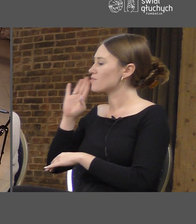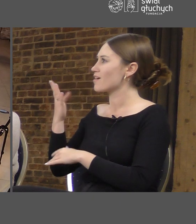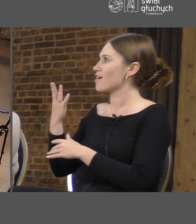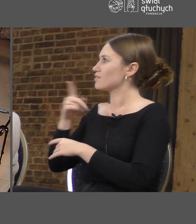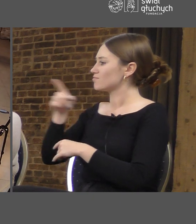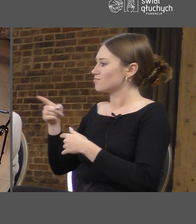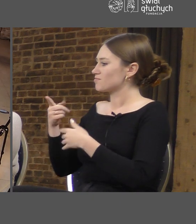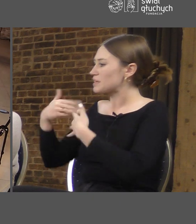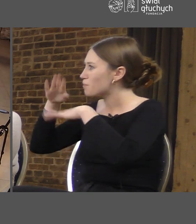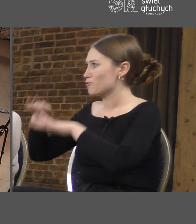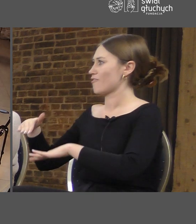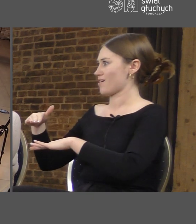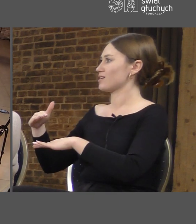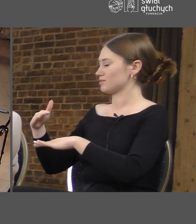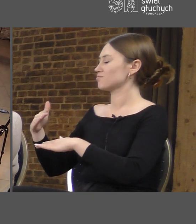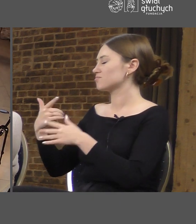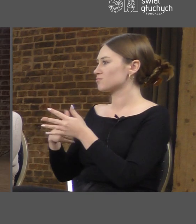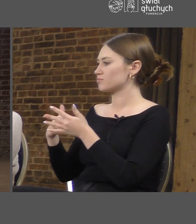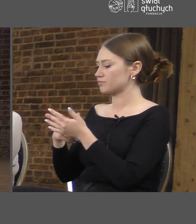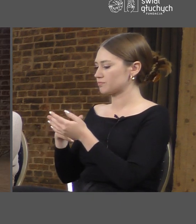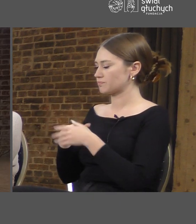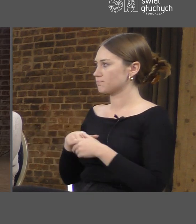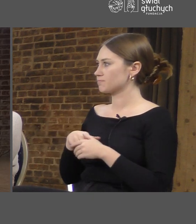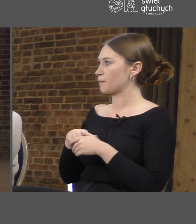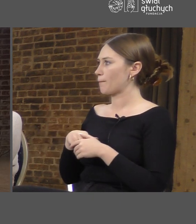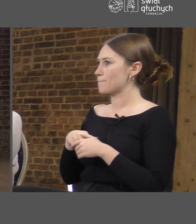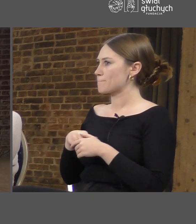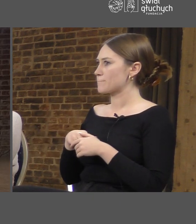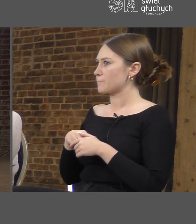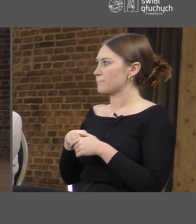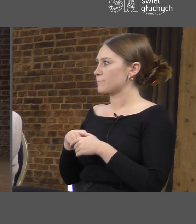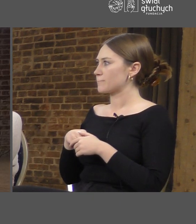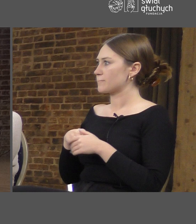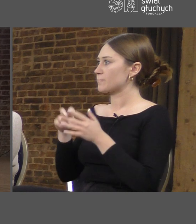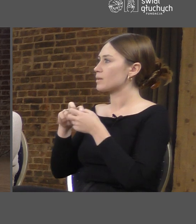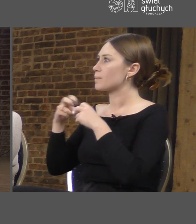[Anna]: That it doesn't allow you. [Pauline]: Yes, exactly. And this is where the problem is, that we are actually functioning